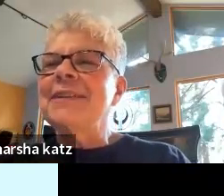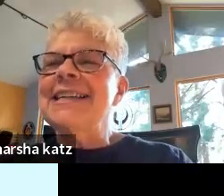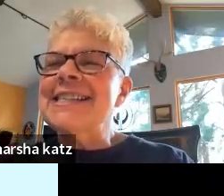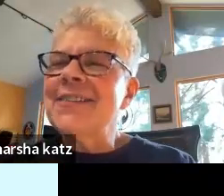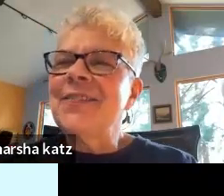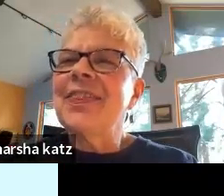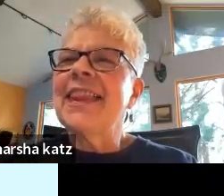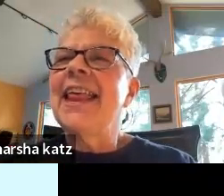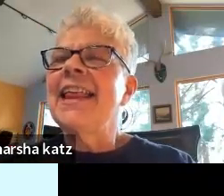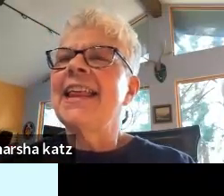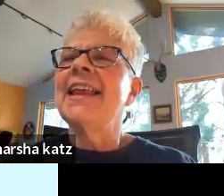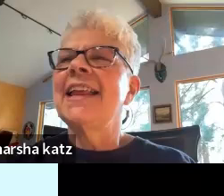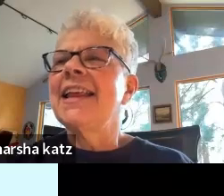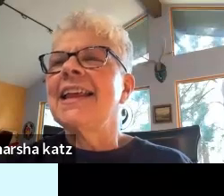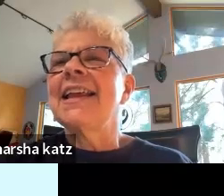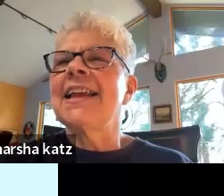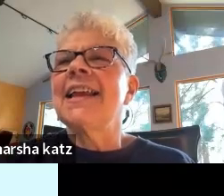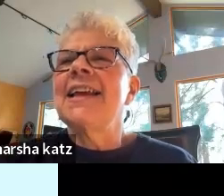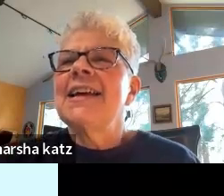on VHS at your house.